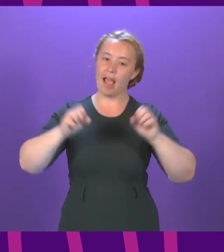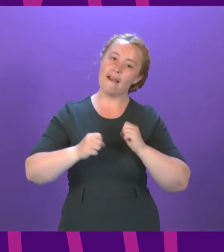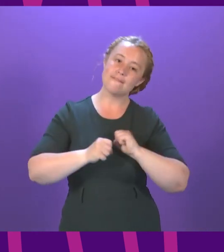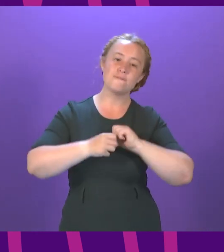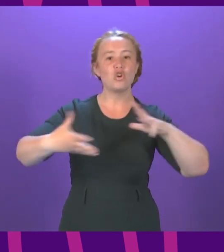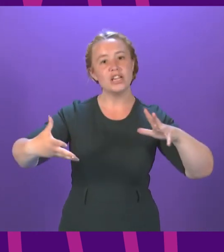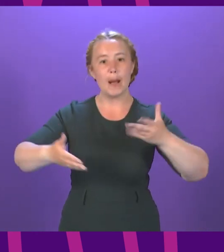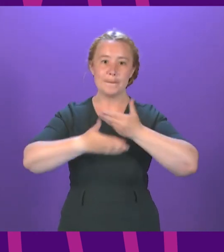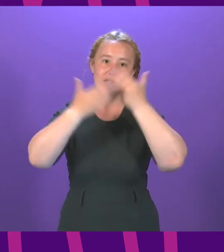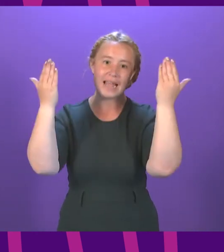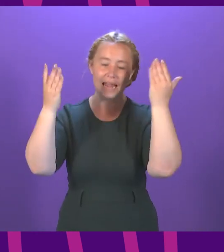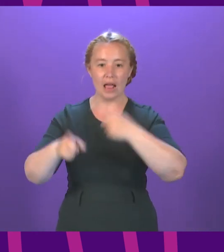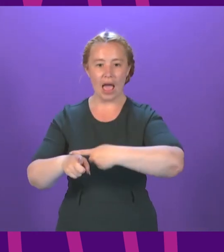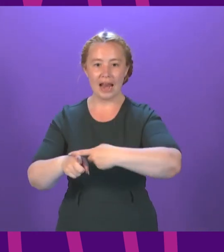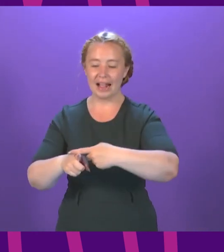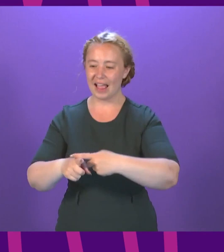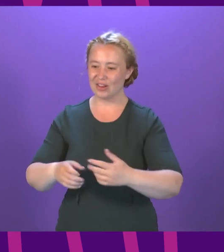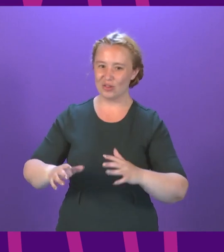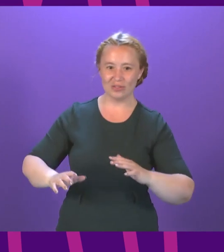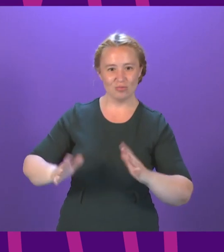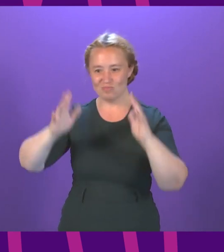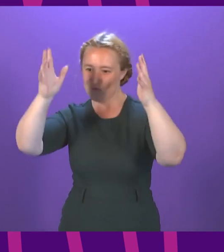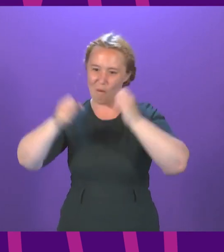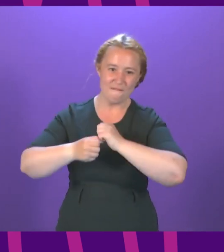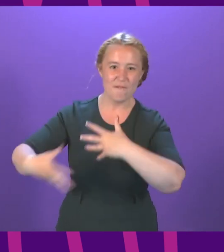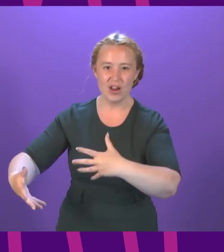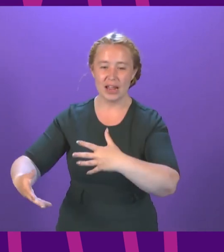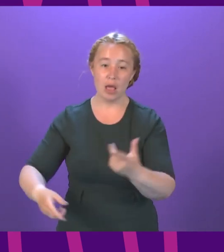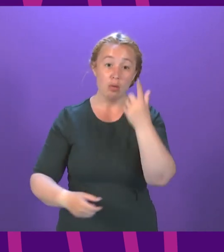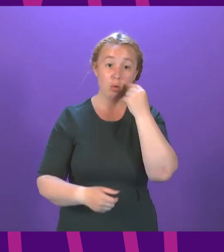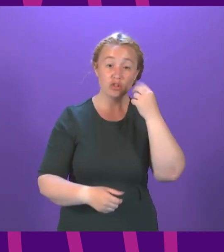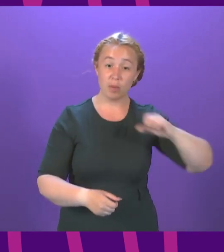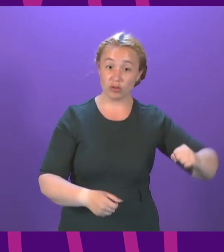will create confusion about the Scottish Covid-19 rules and, therefore, barriers to